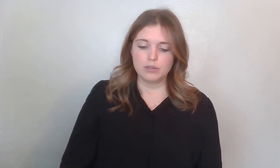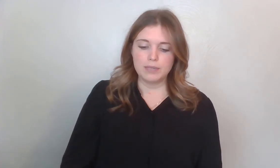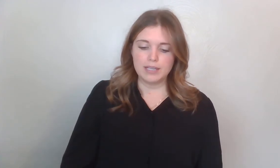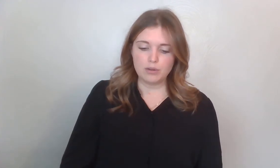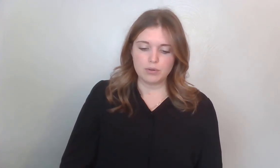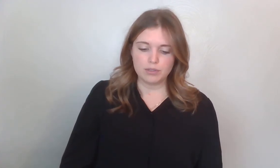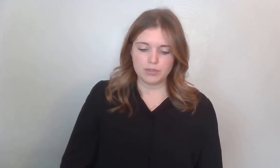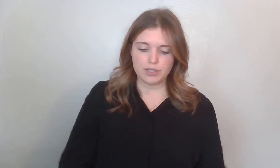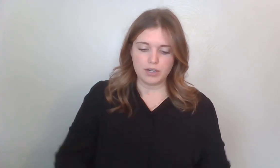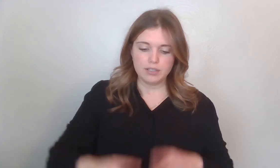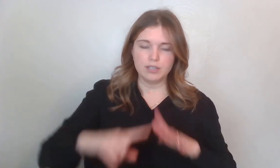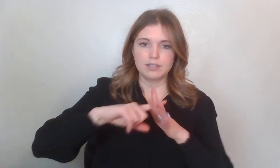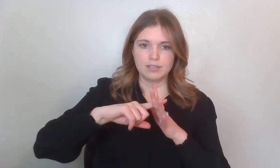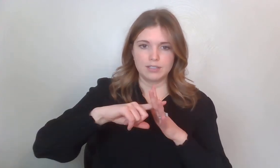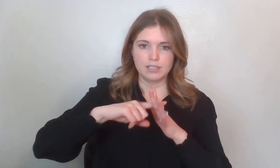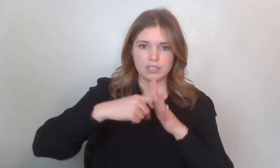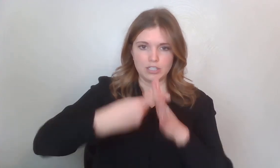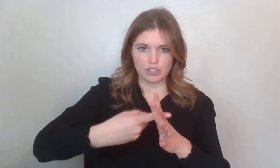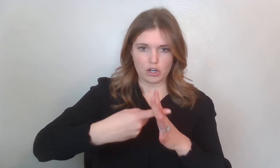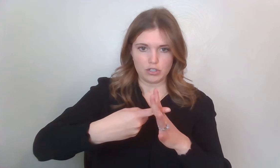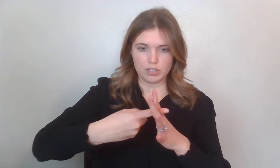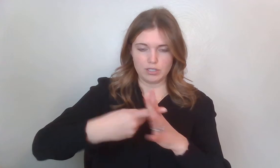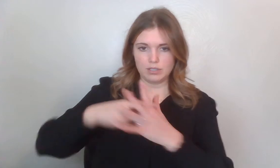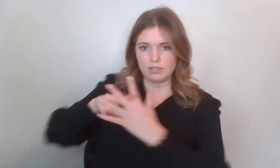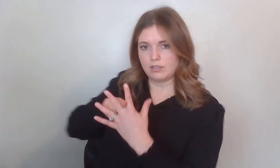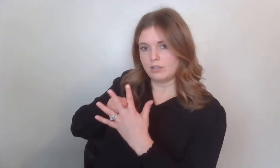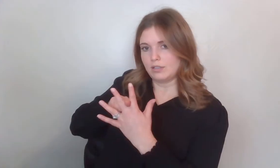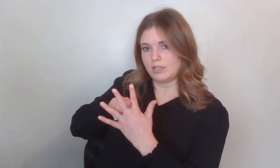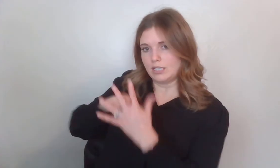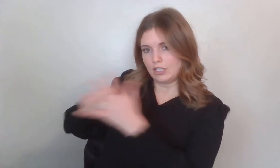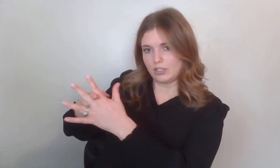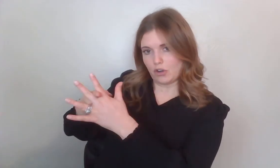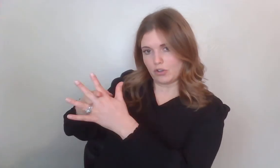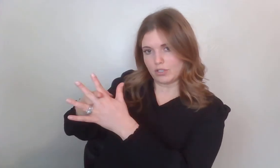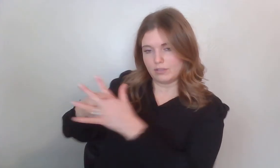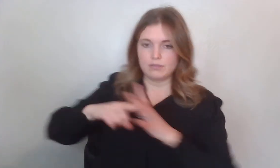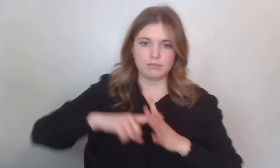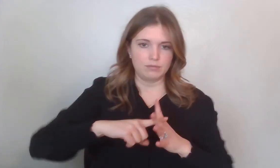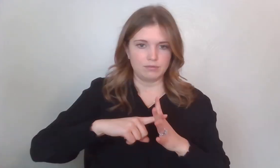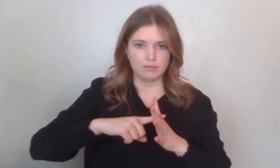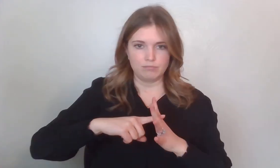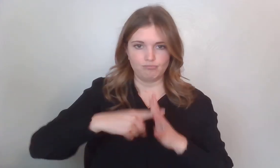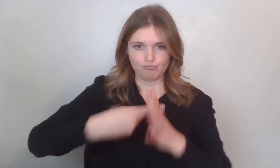To BEGIN or to START START